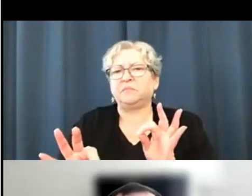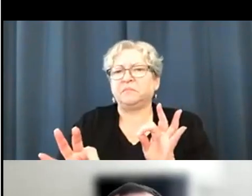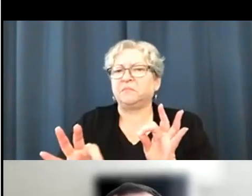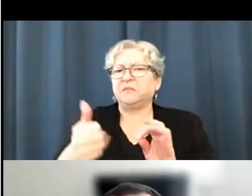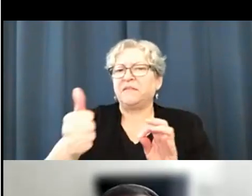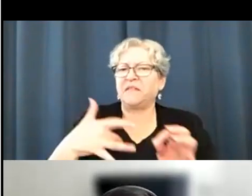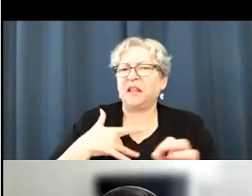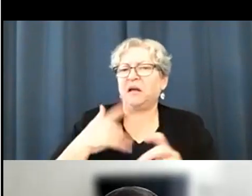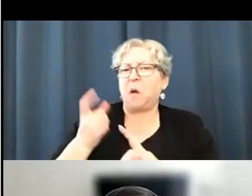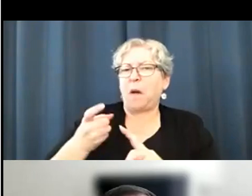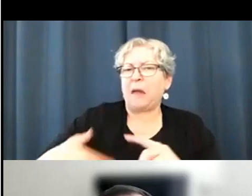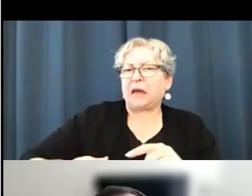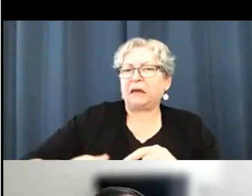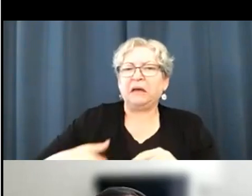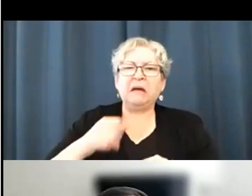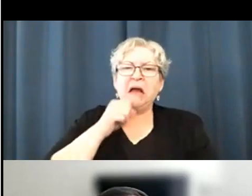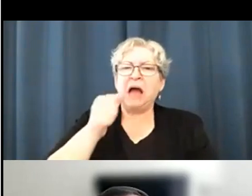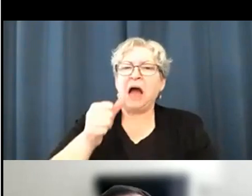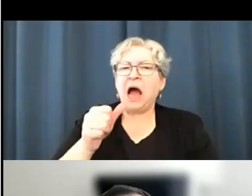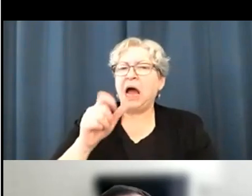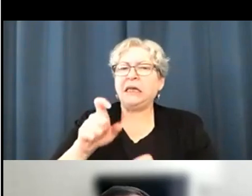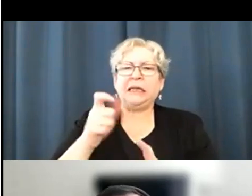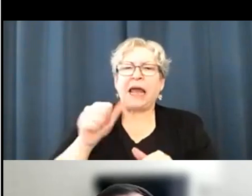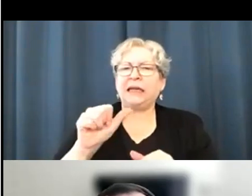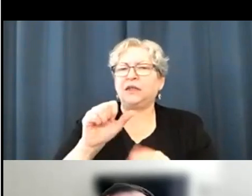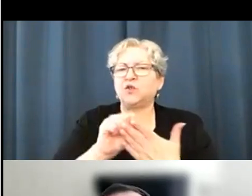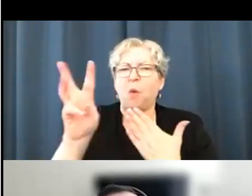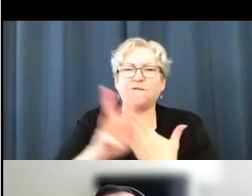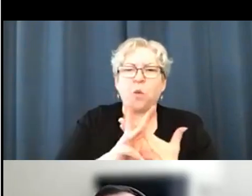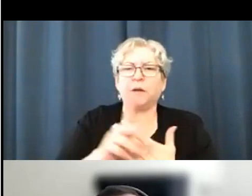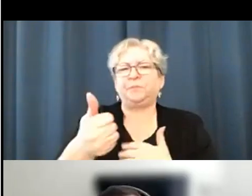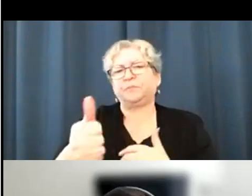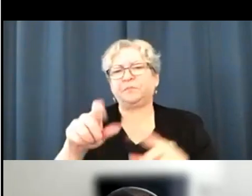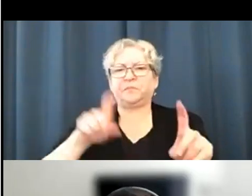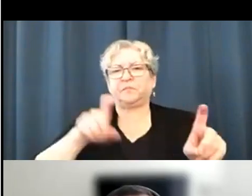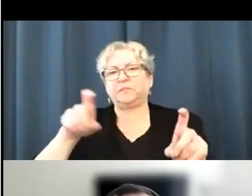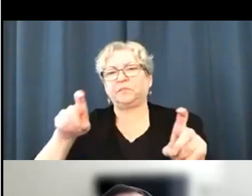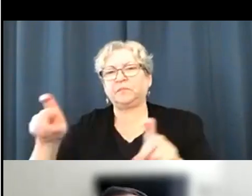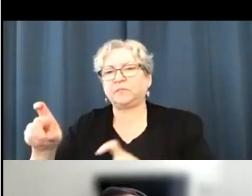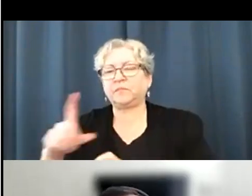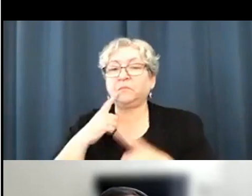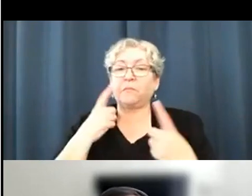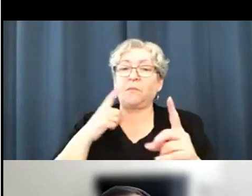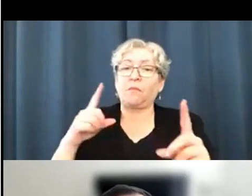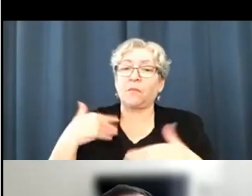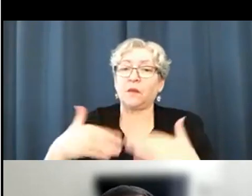You don't need any special software to make that happen either. You can just start doing testing and be pretty successful. And this really is going to find